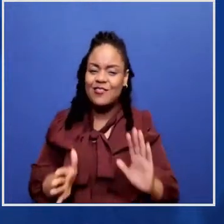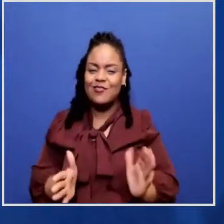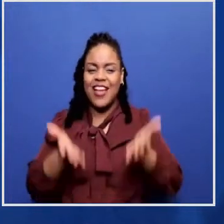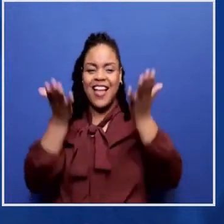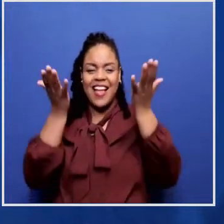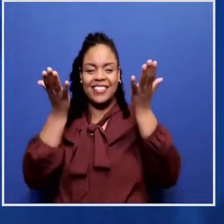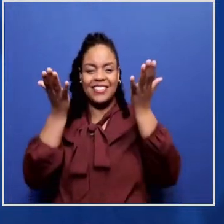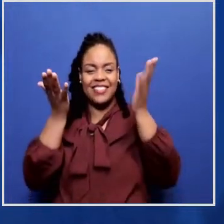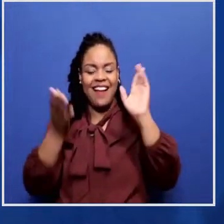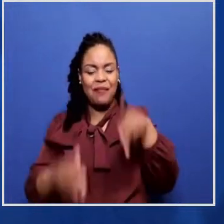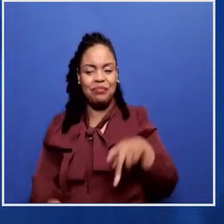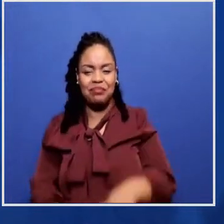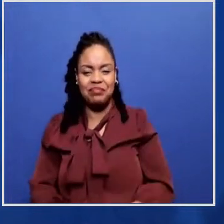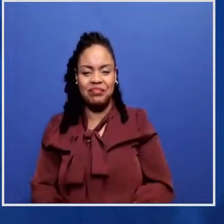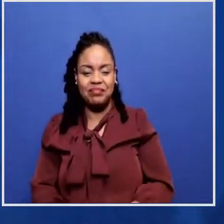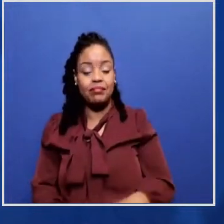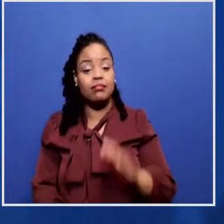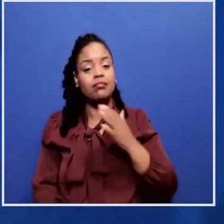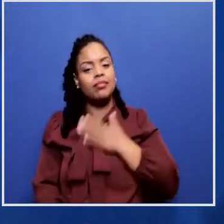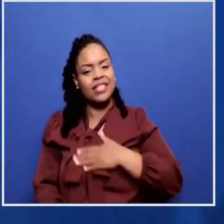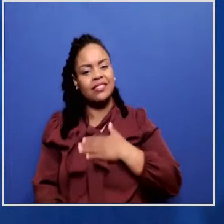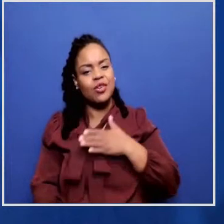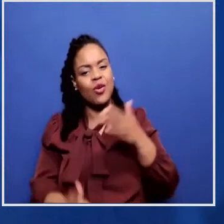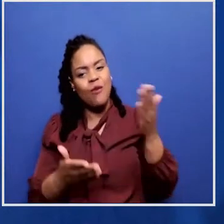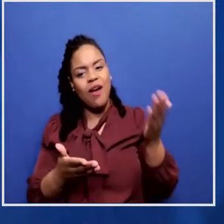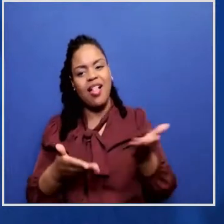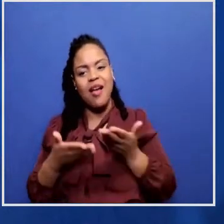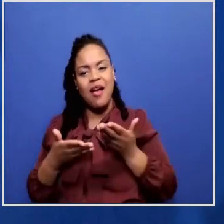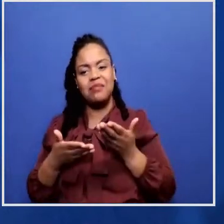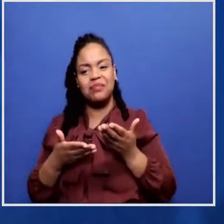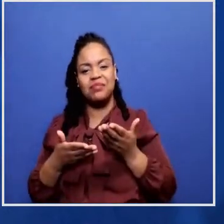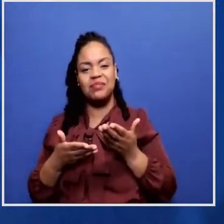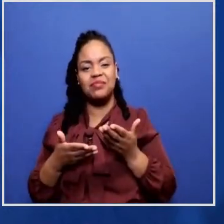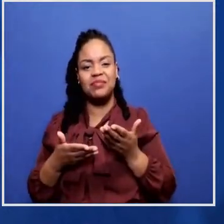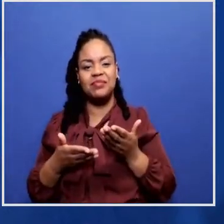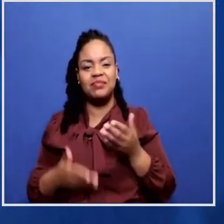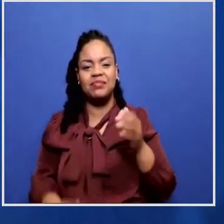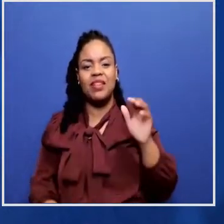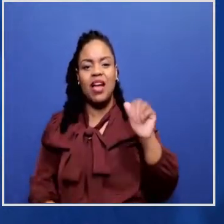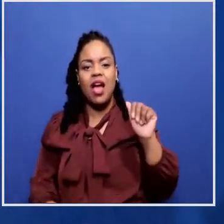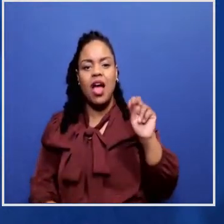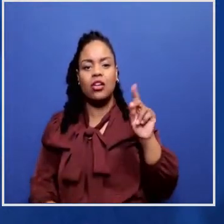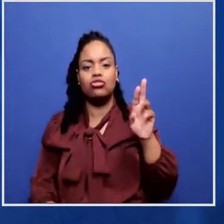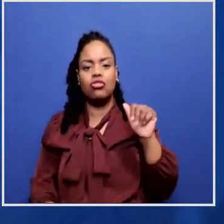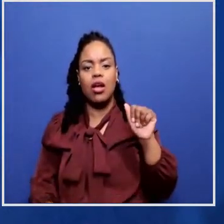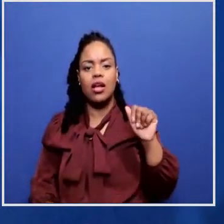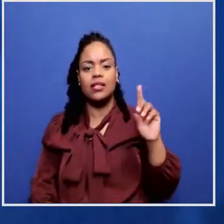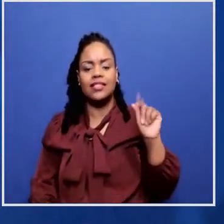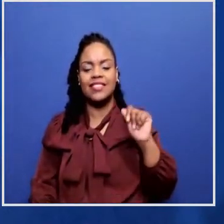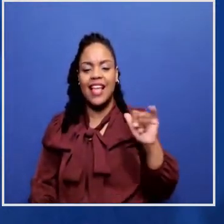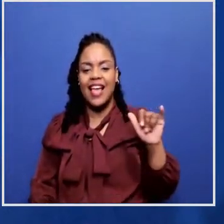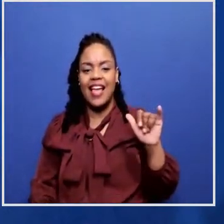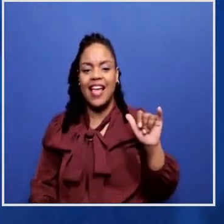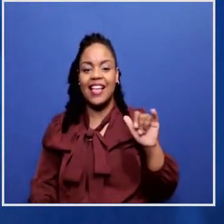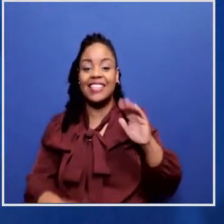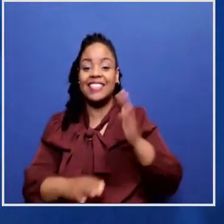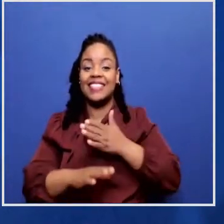RISE UP. PLEASE JOIN US IN